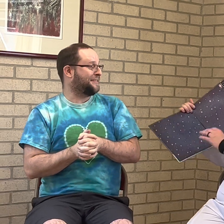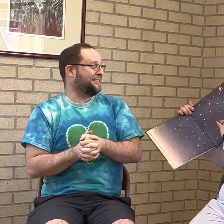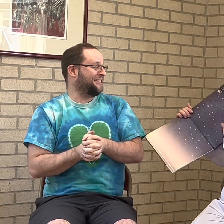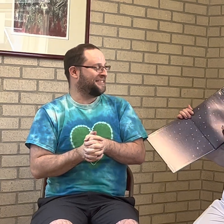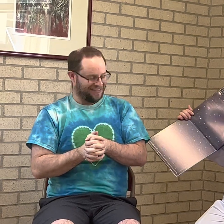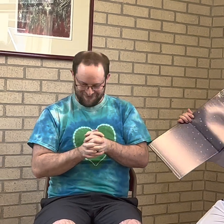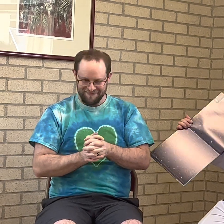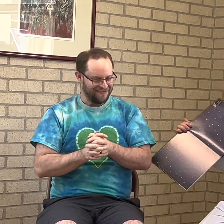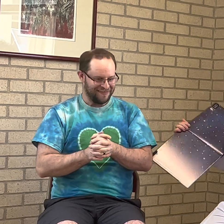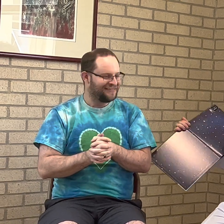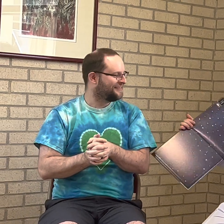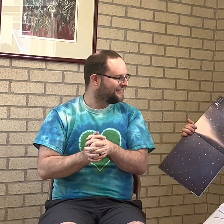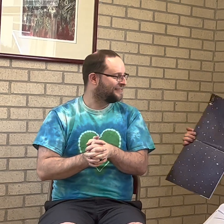Words are hard sometimes. {Laughter}